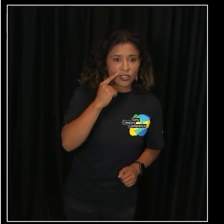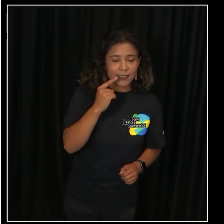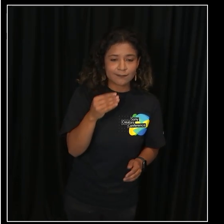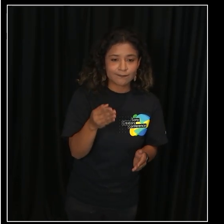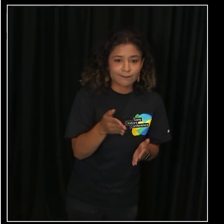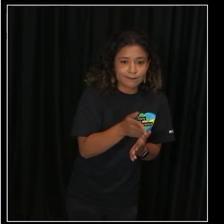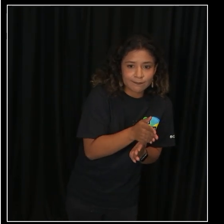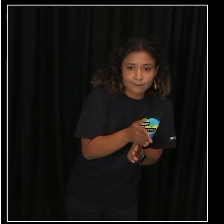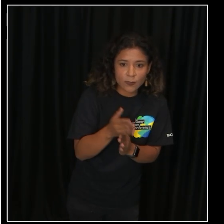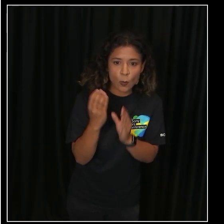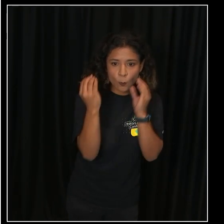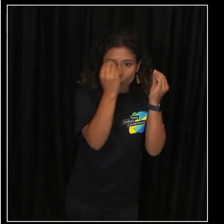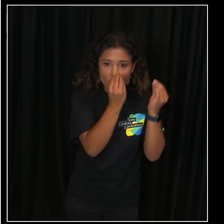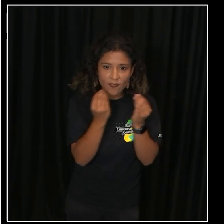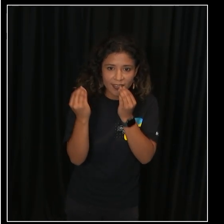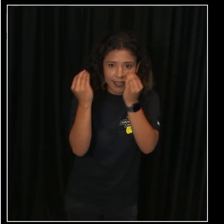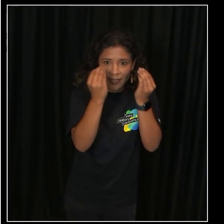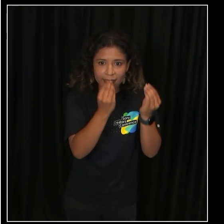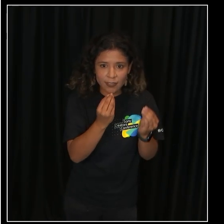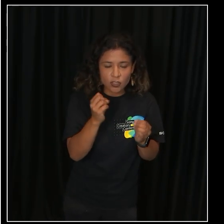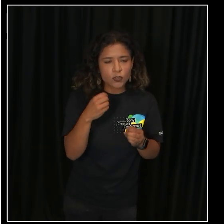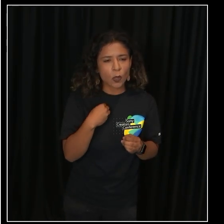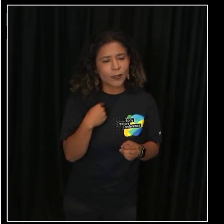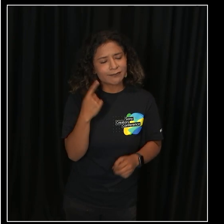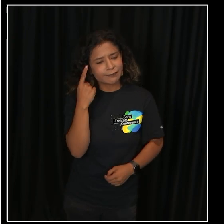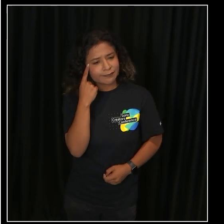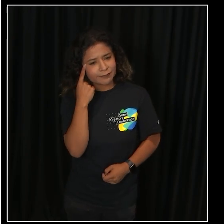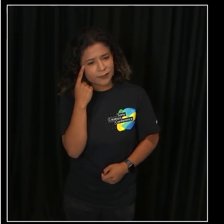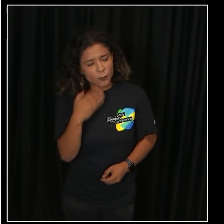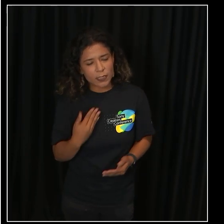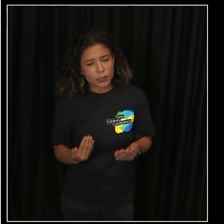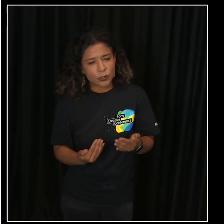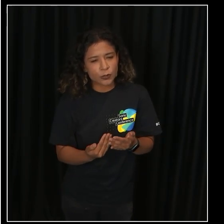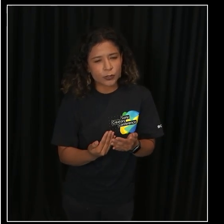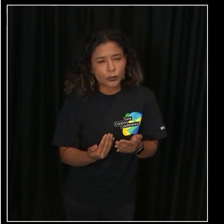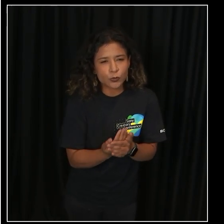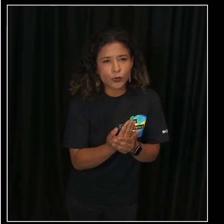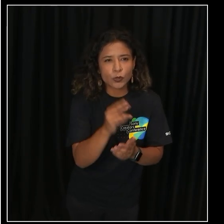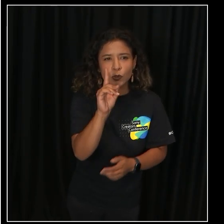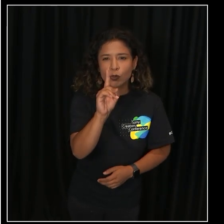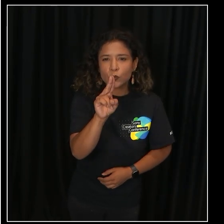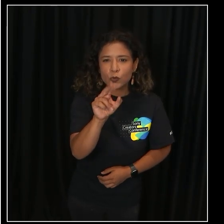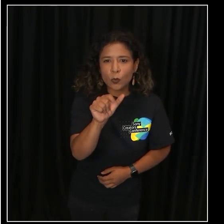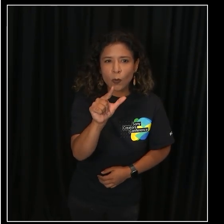So we ran with this a little bit, introduced this dual mesh concept here. You can see our astronaut helmet safe zone